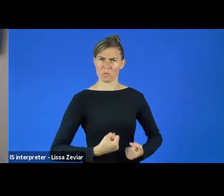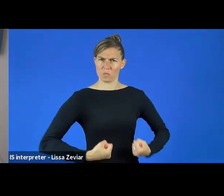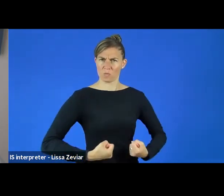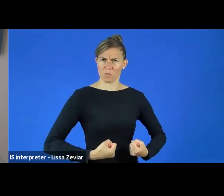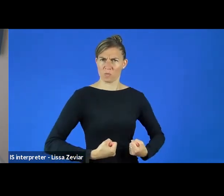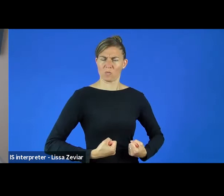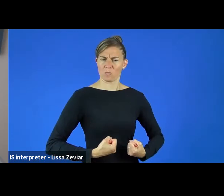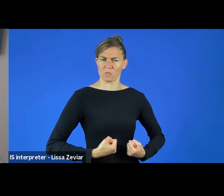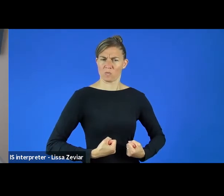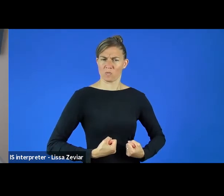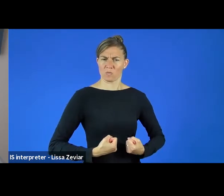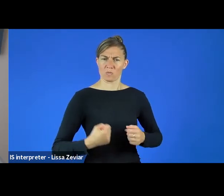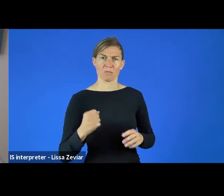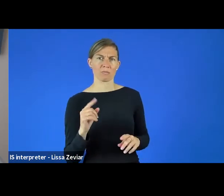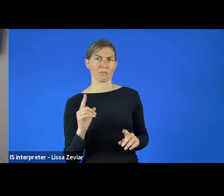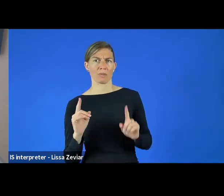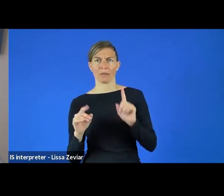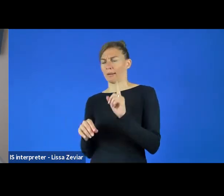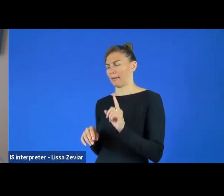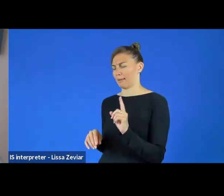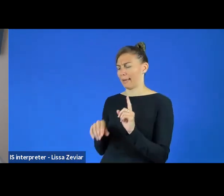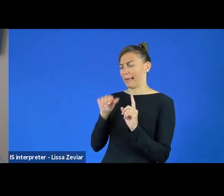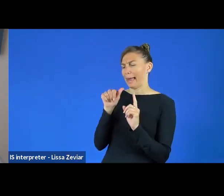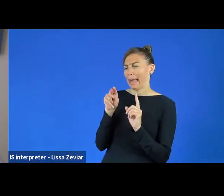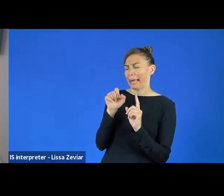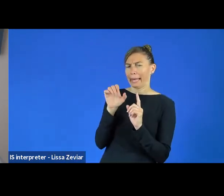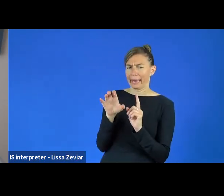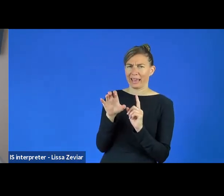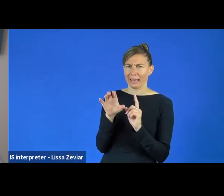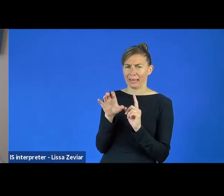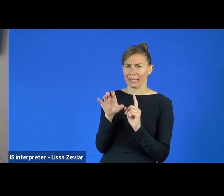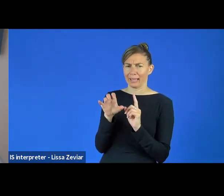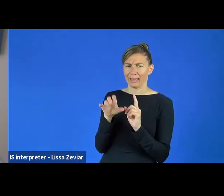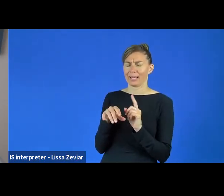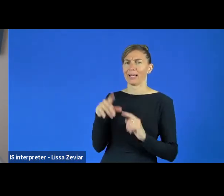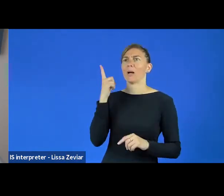And it is to show the lack of balance that we face in standardisation